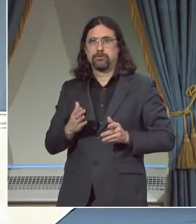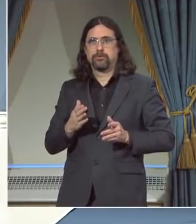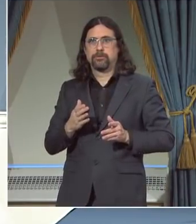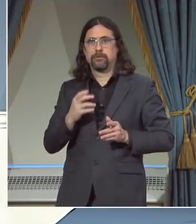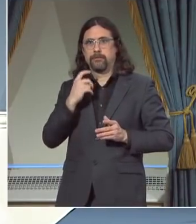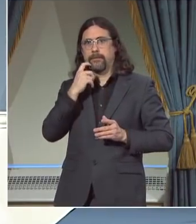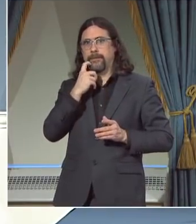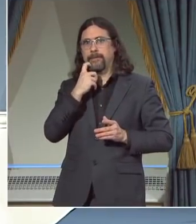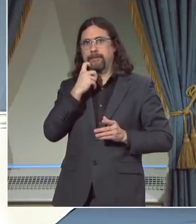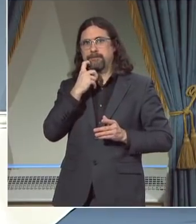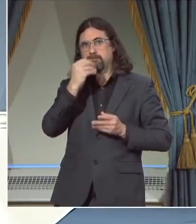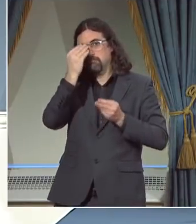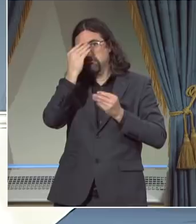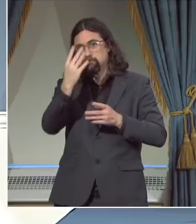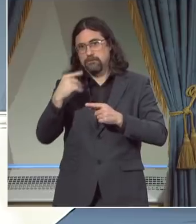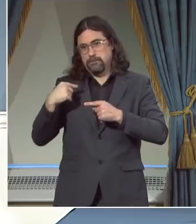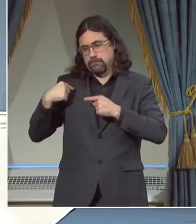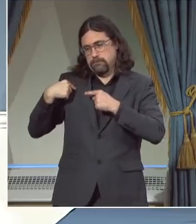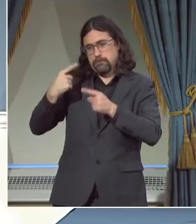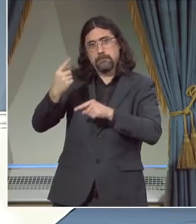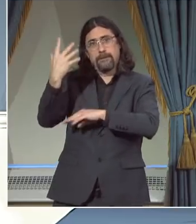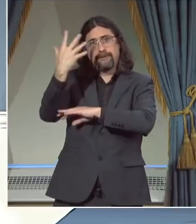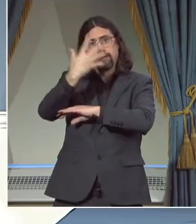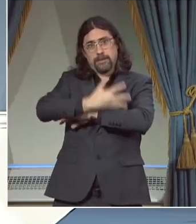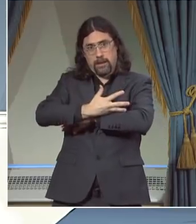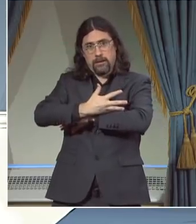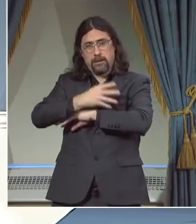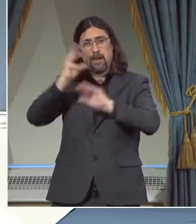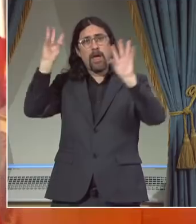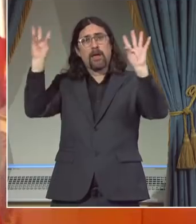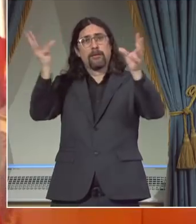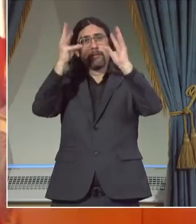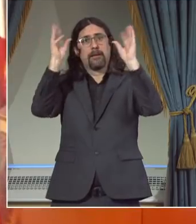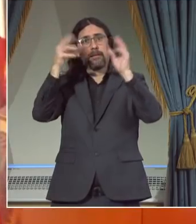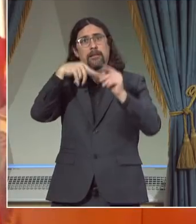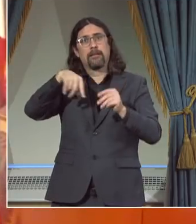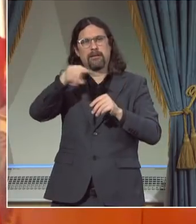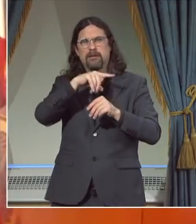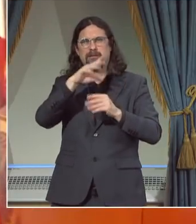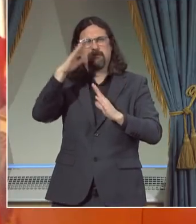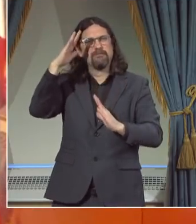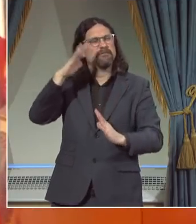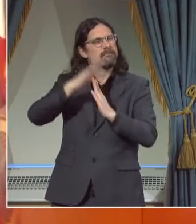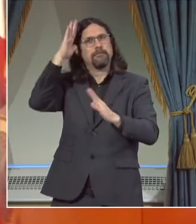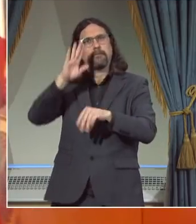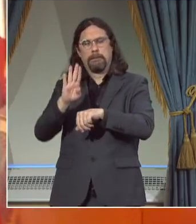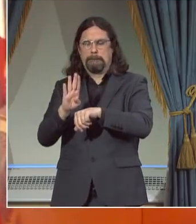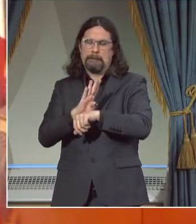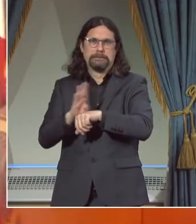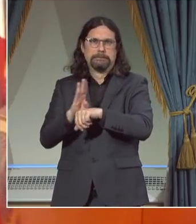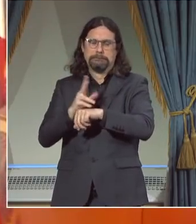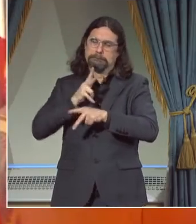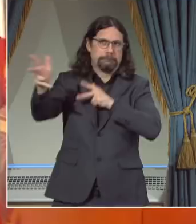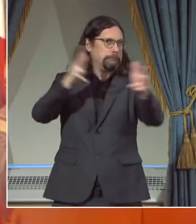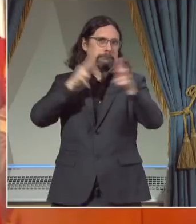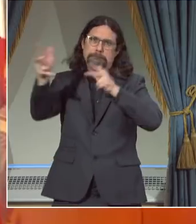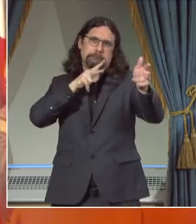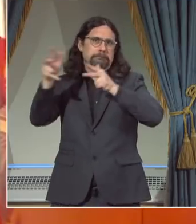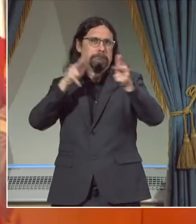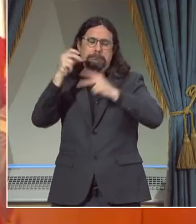THE FIVE BUSIEST DAYS FOR EMS IN THEIR ENTIRE HISTORY.